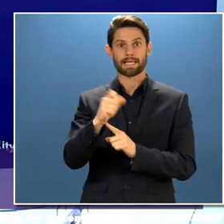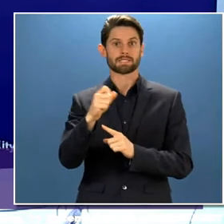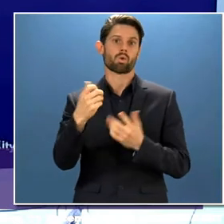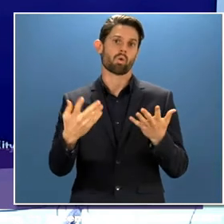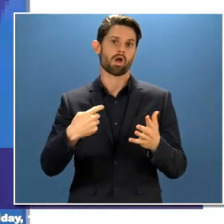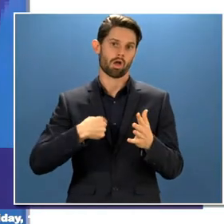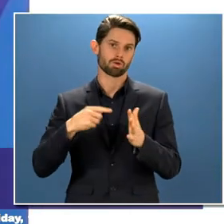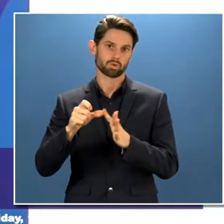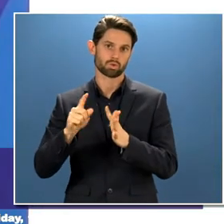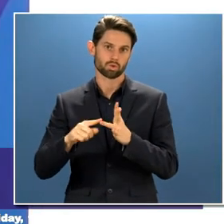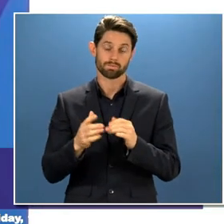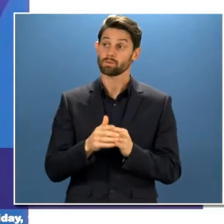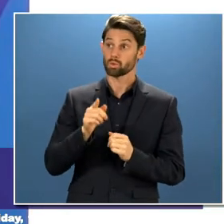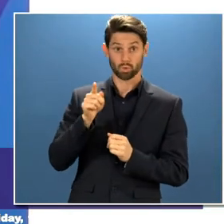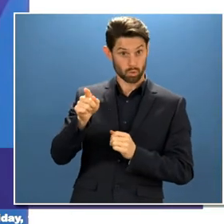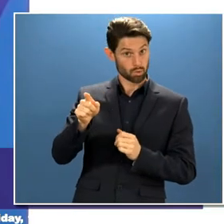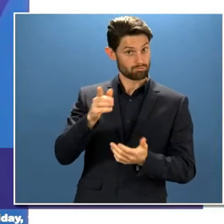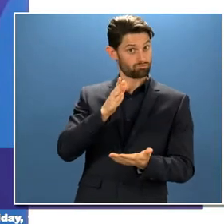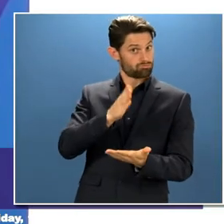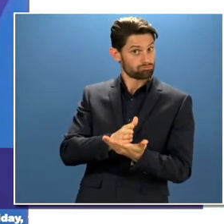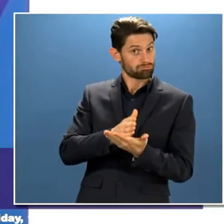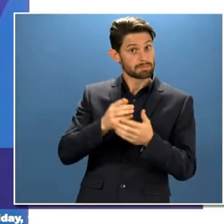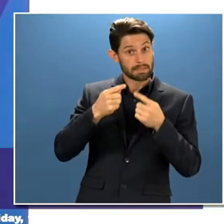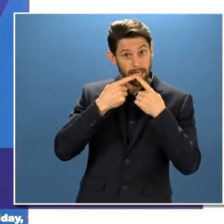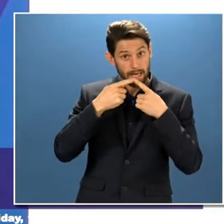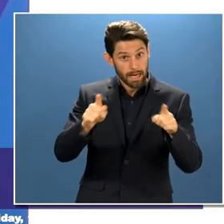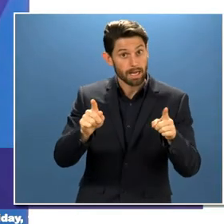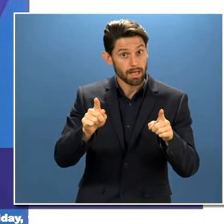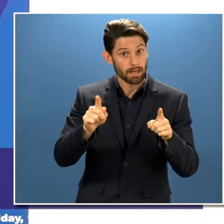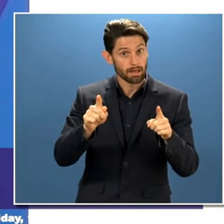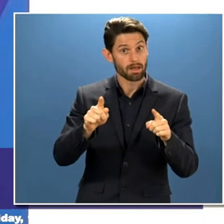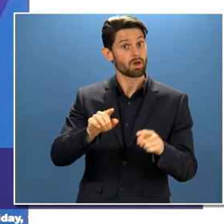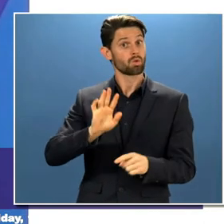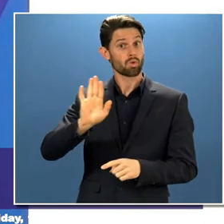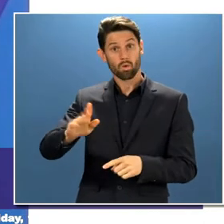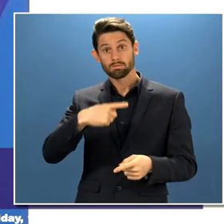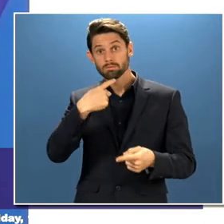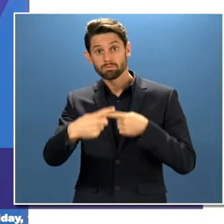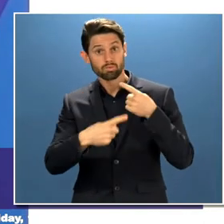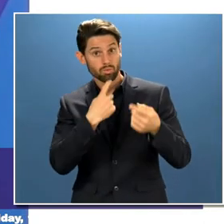Do you solemnly and sincerely declare and affirm that the evidence which you shall give